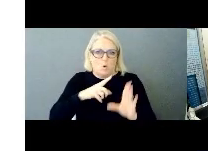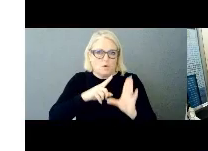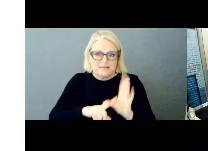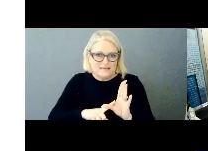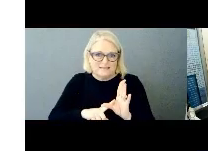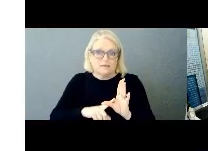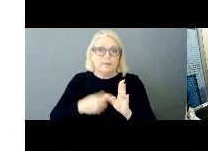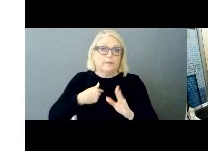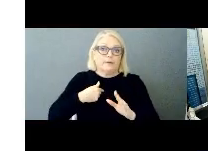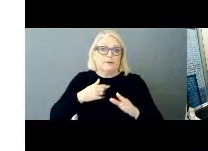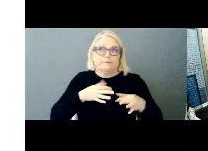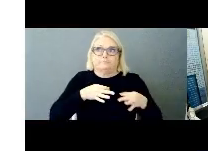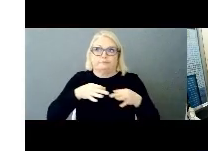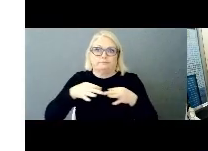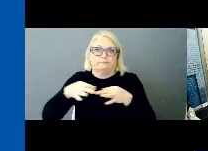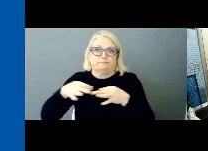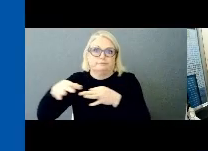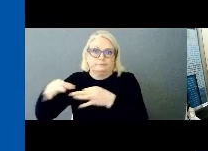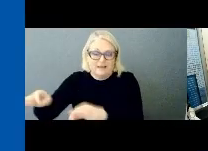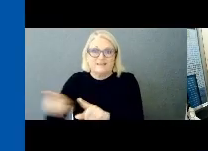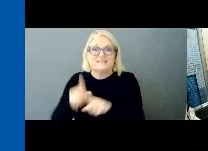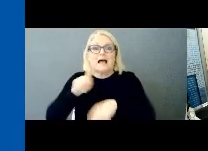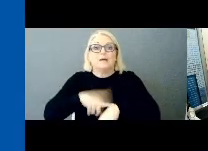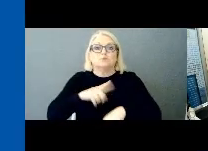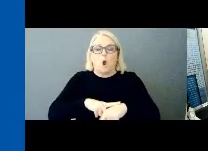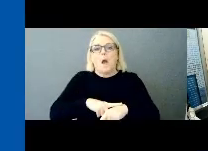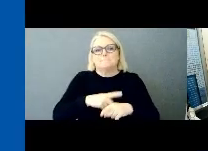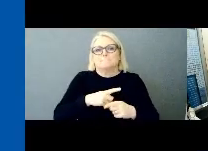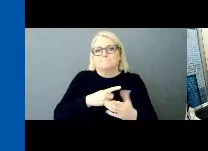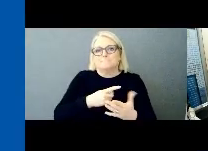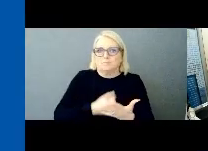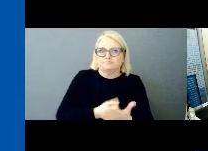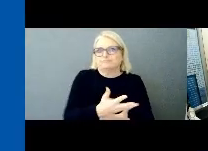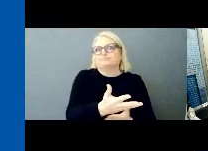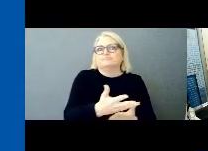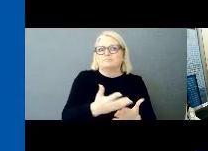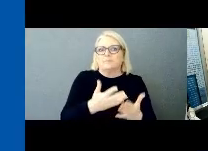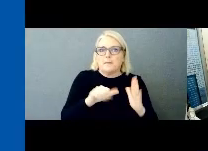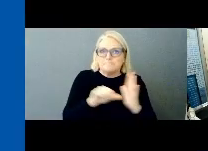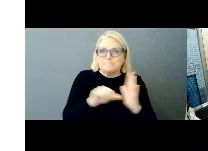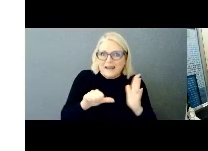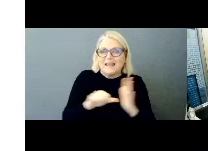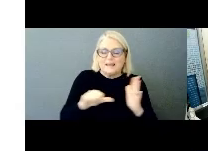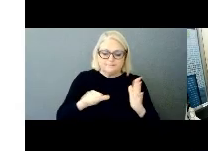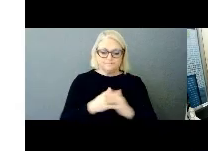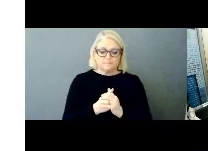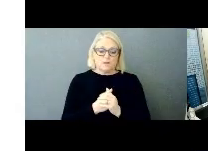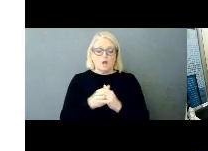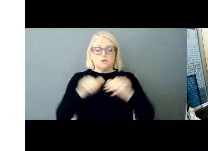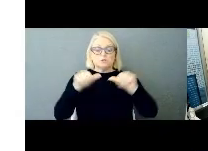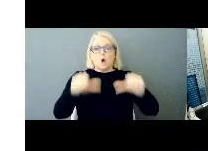while we squander human capital. So, moving beyond the rhetoric of all of that, what should we do and what could we do,